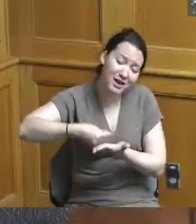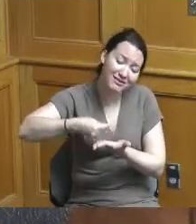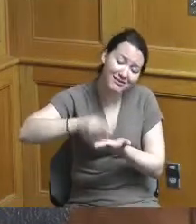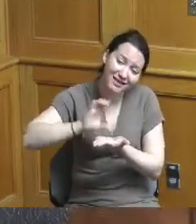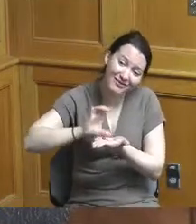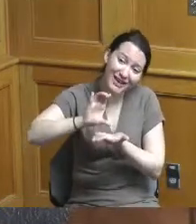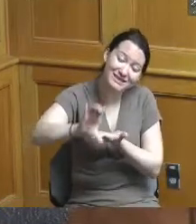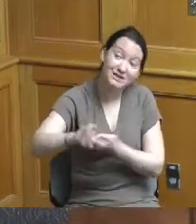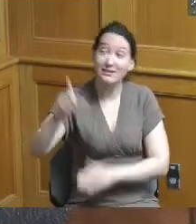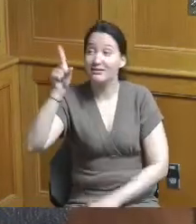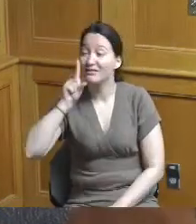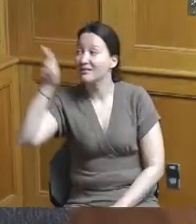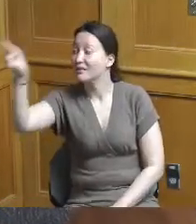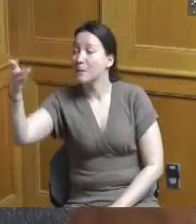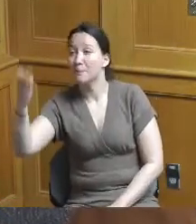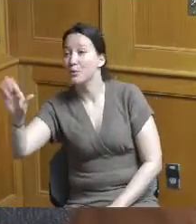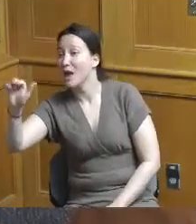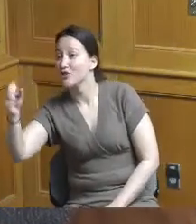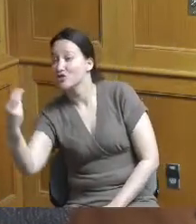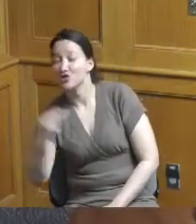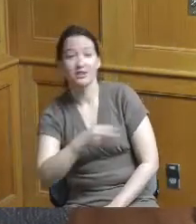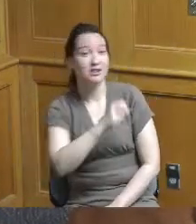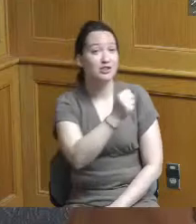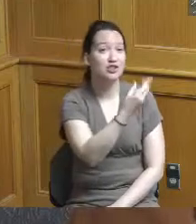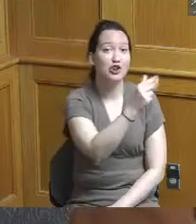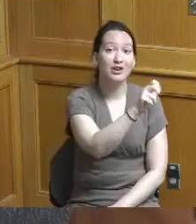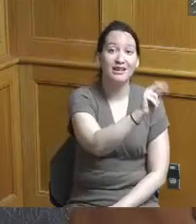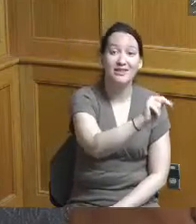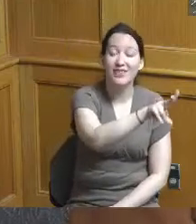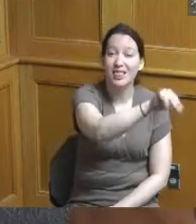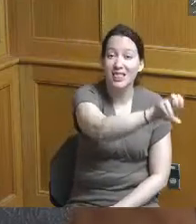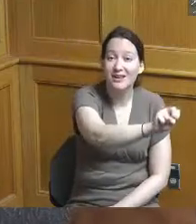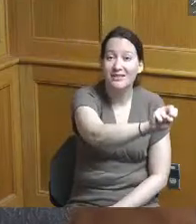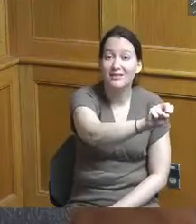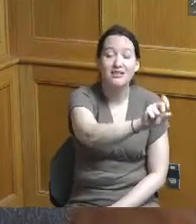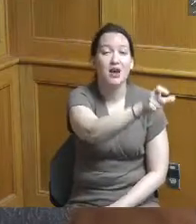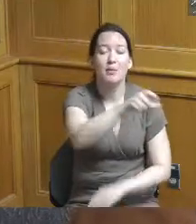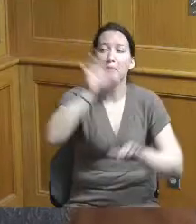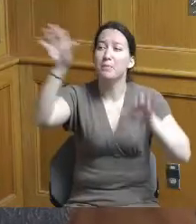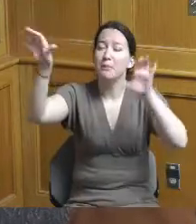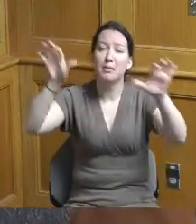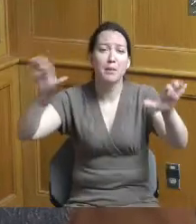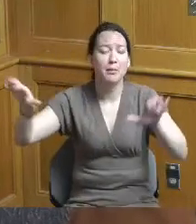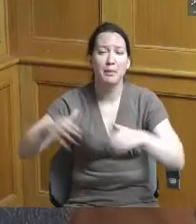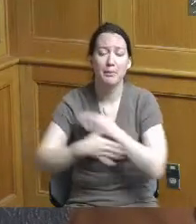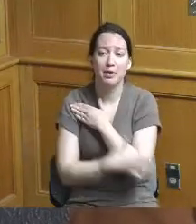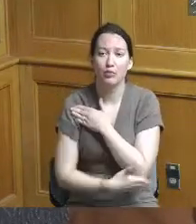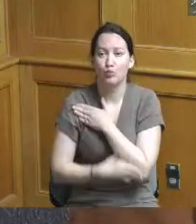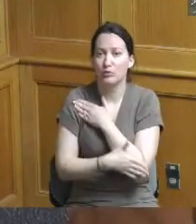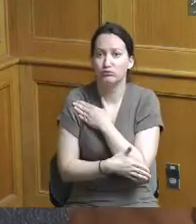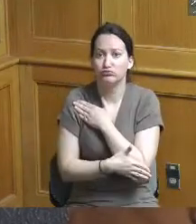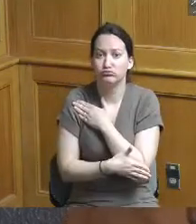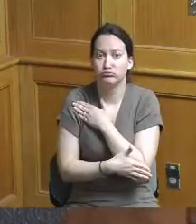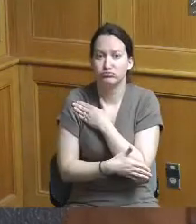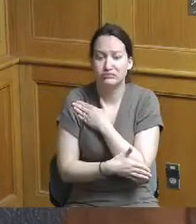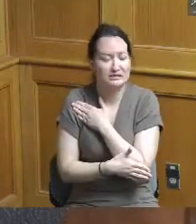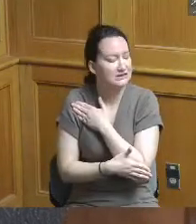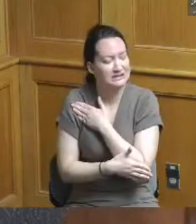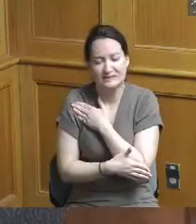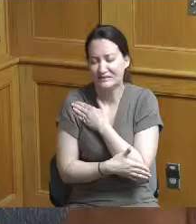see in Blue Ash or Sharonville or other parts of the county so I'm not convinced on the funding